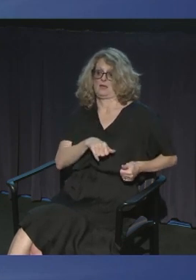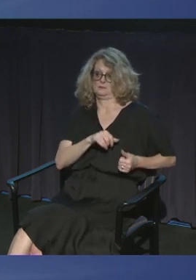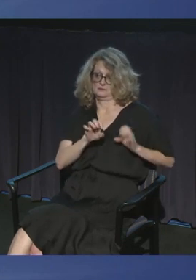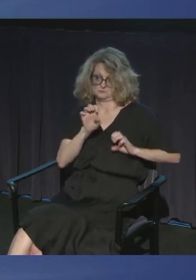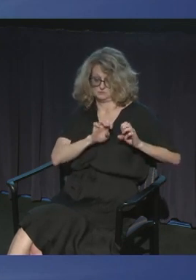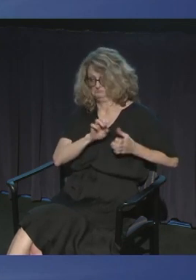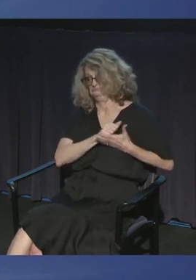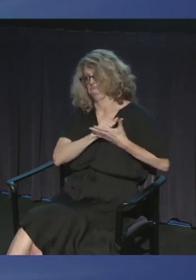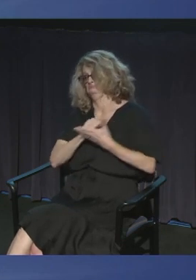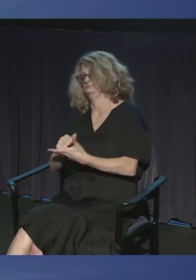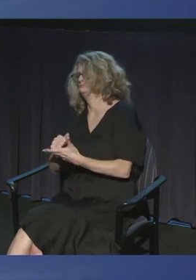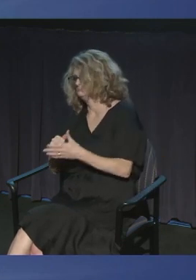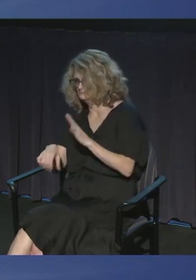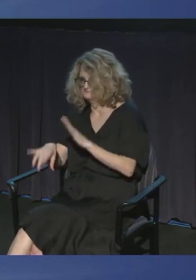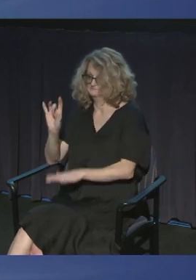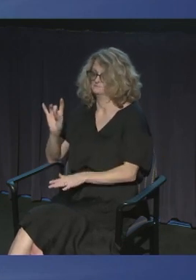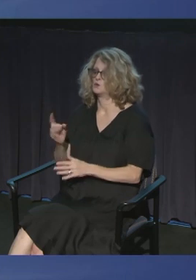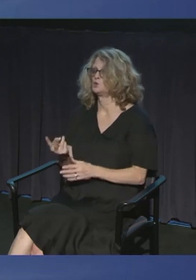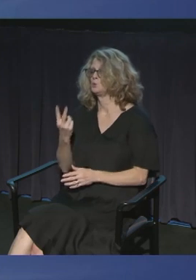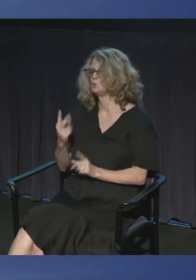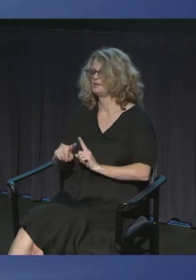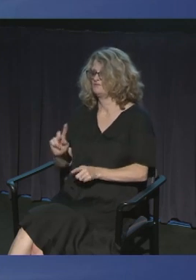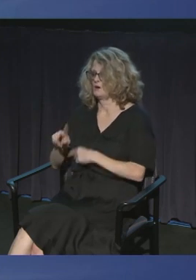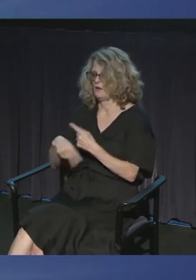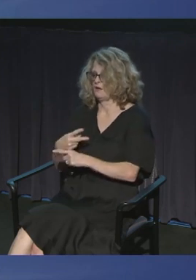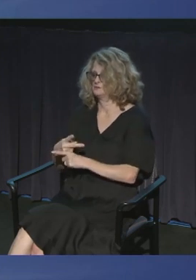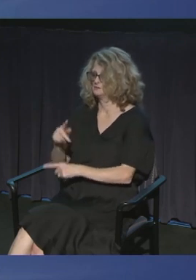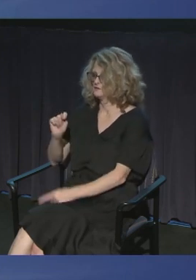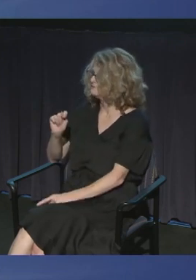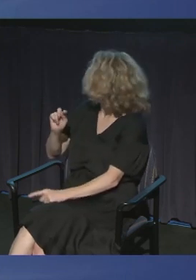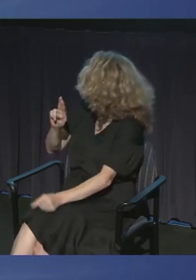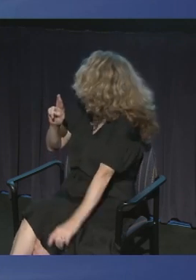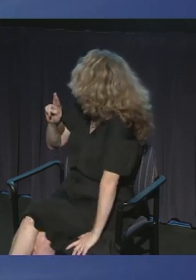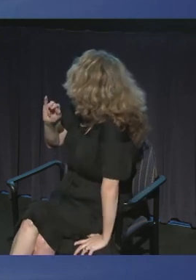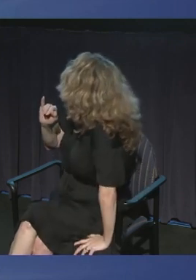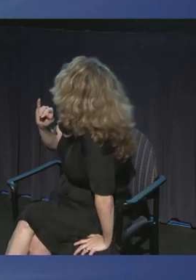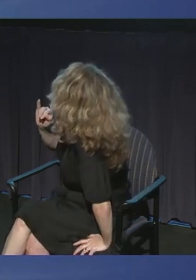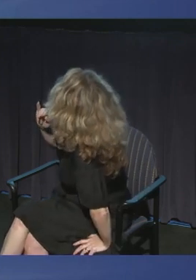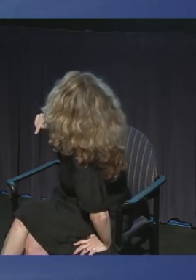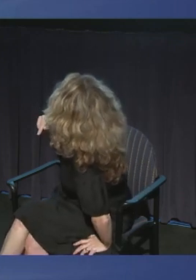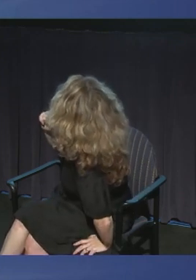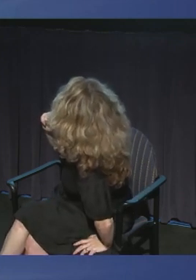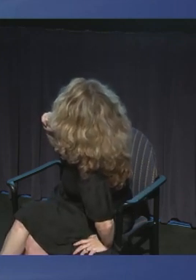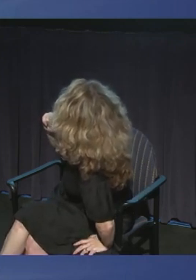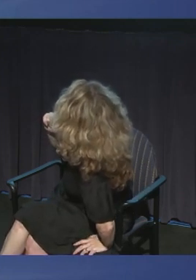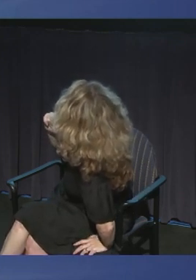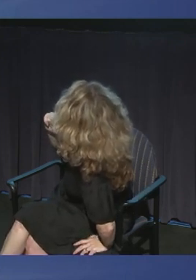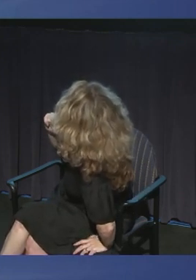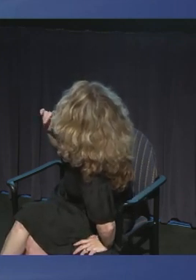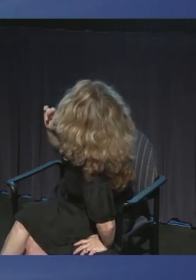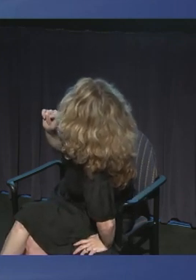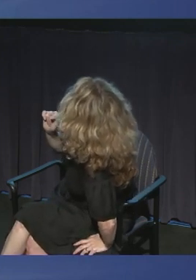WE USED TWO DIFFERENT TRYPTOPHAN METABOLITES. ONE FROM THE BACTERIA. ONE FROM THE HOST. LOOKING AT THESE TWO, WERE ABLE TO SHOW THAT